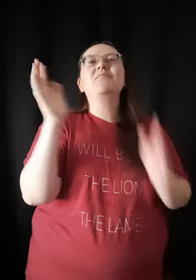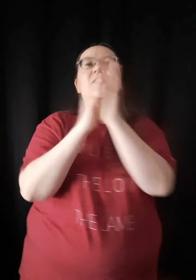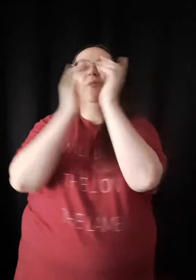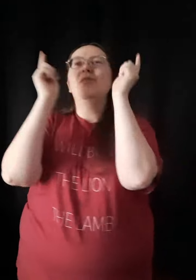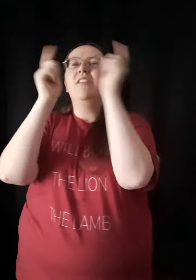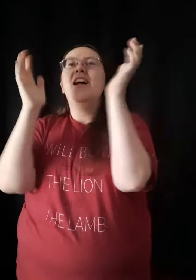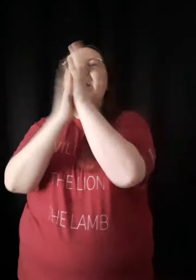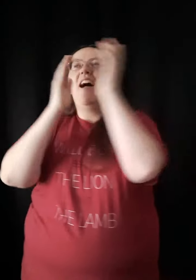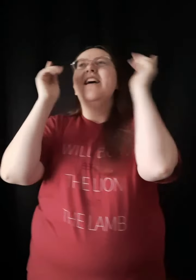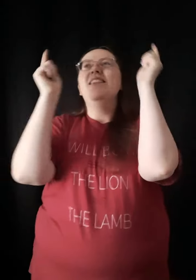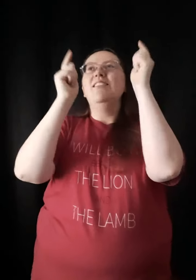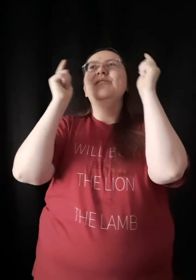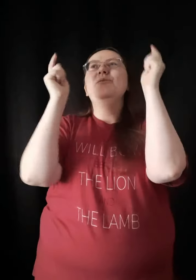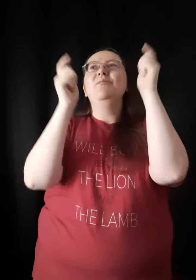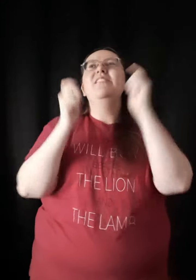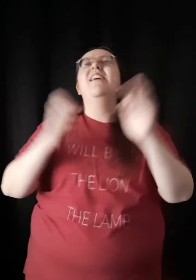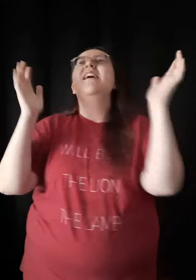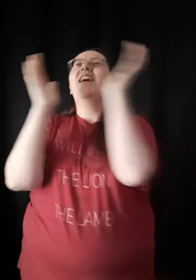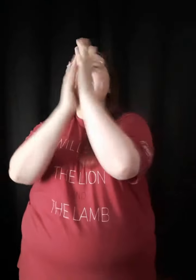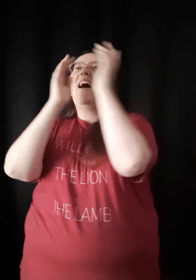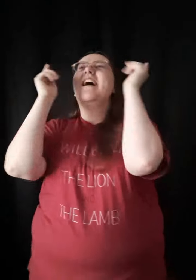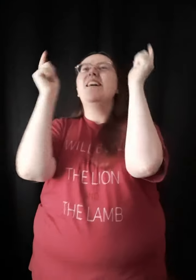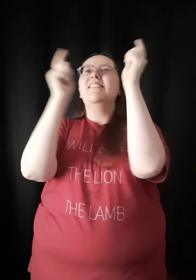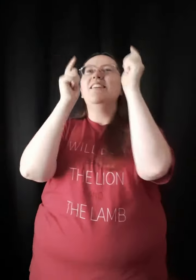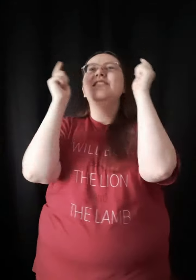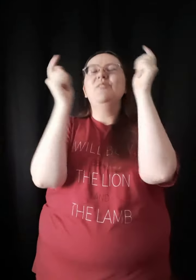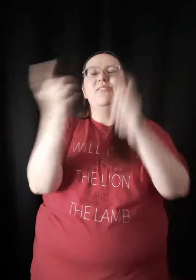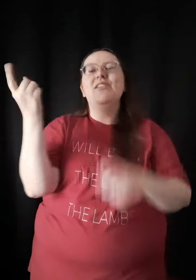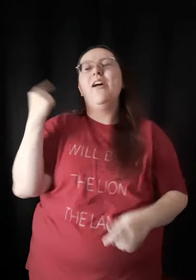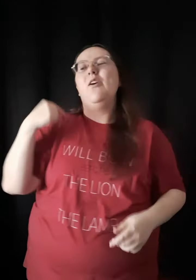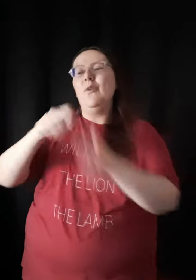Hallelujah, hallelujah, hallelujah